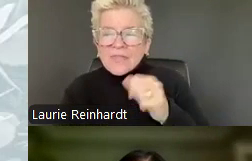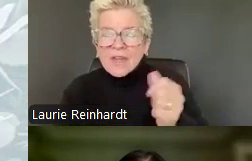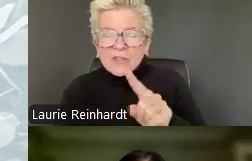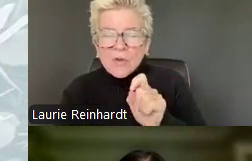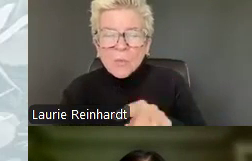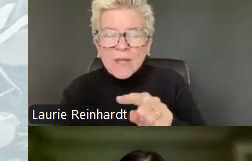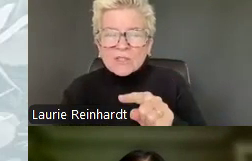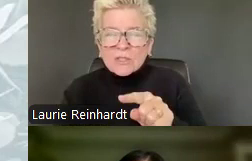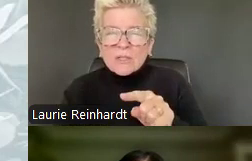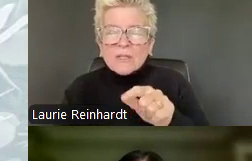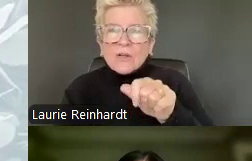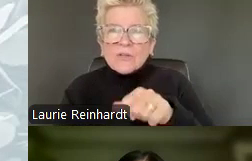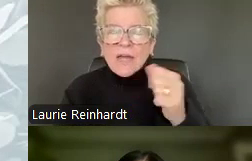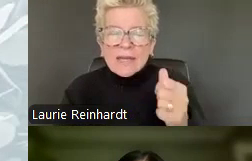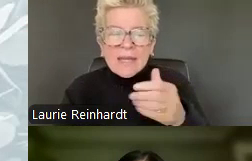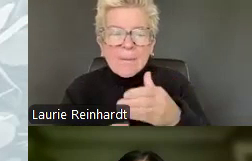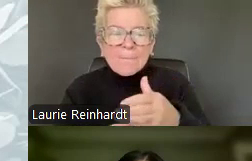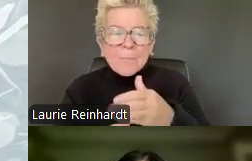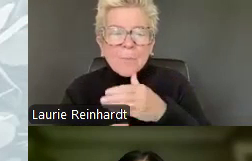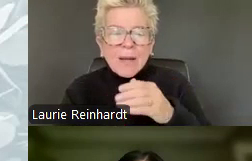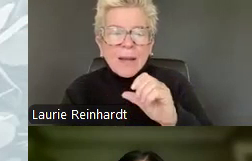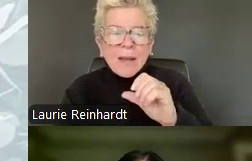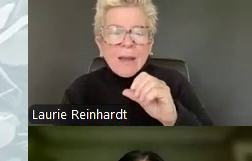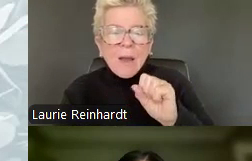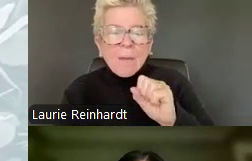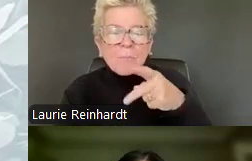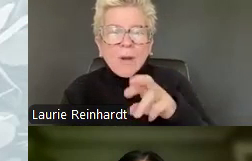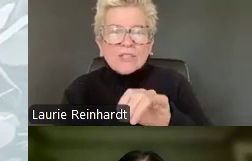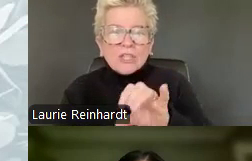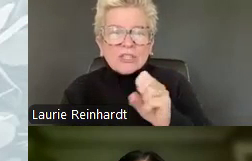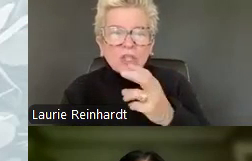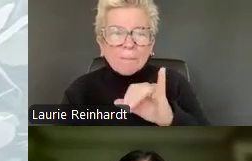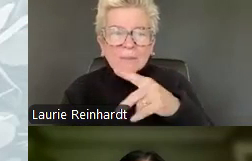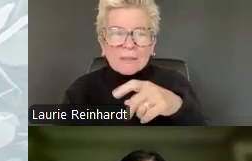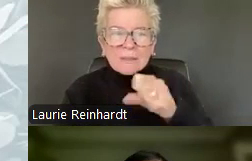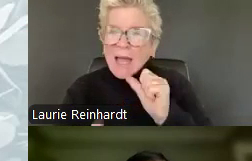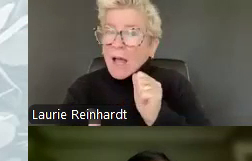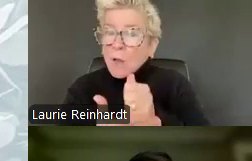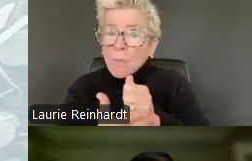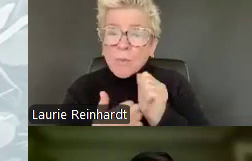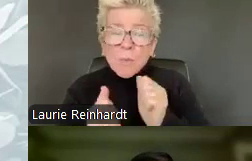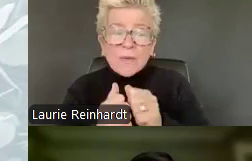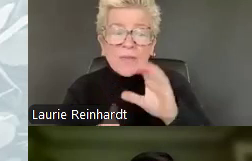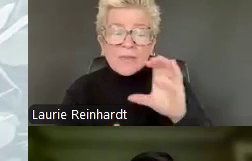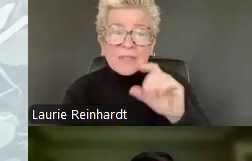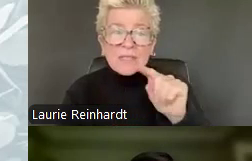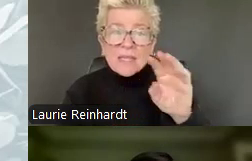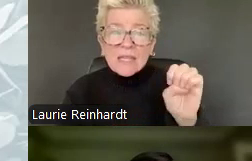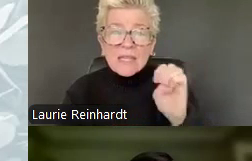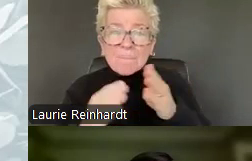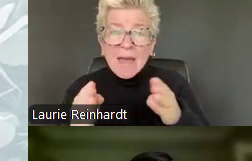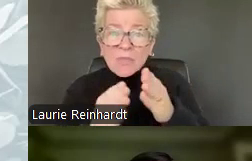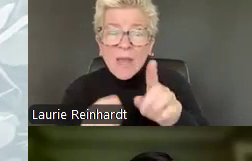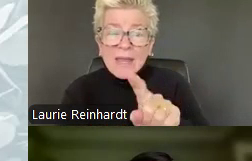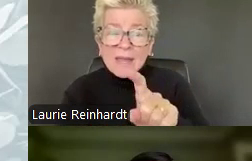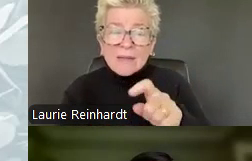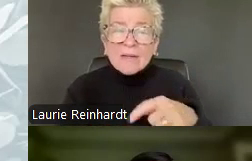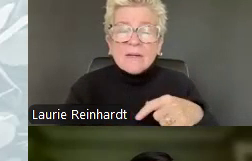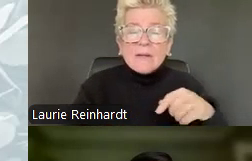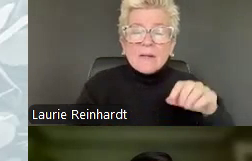free apprenticeships count towards a CTE pathway? So that would fall in the realm